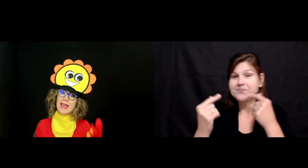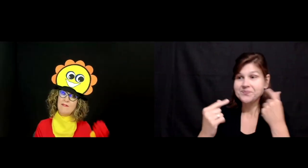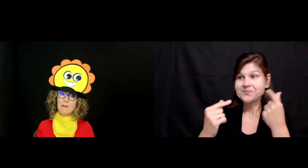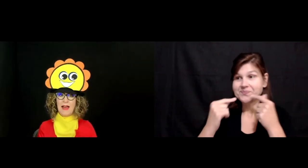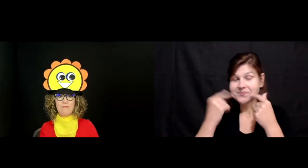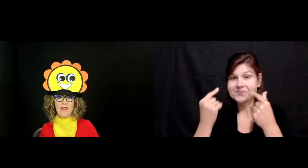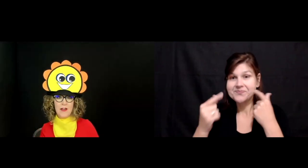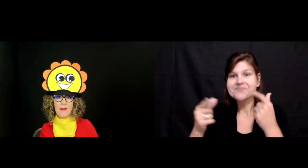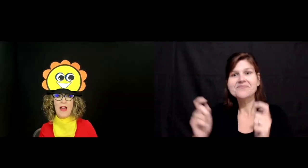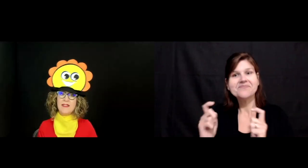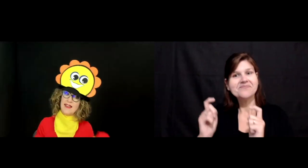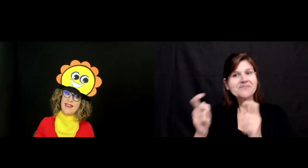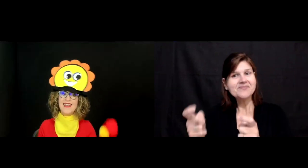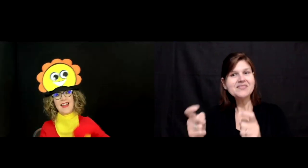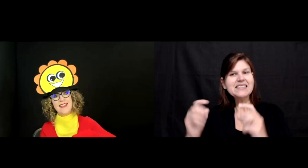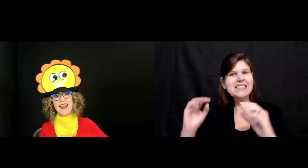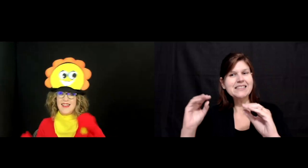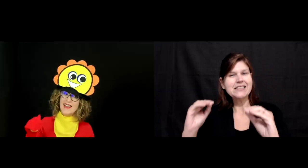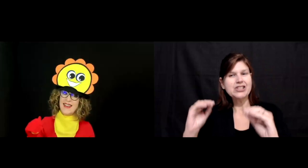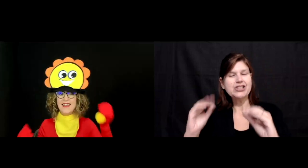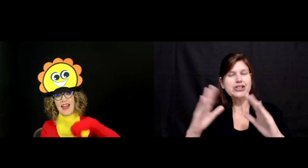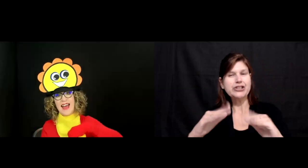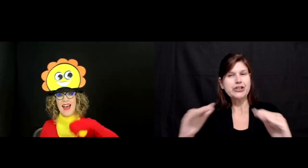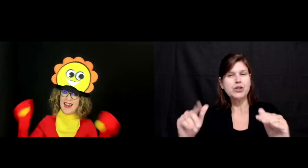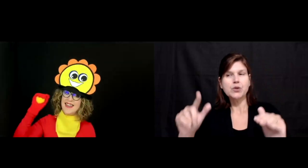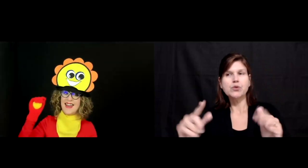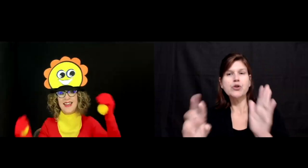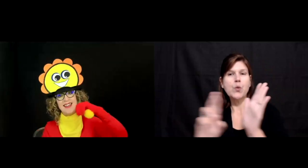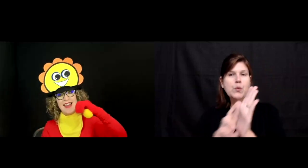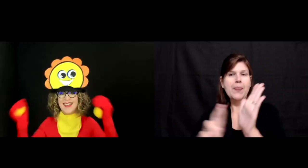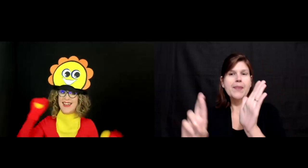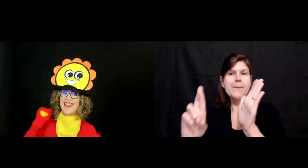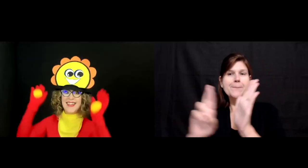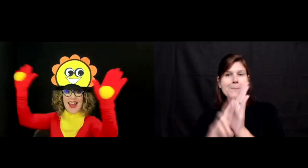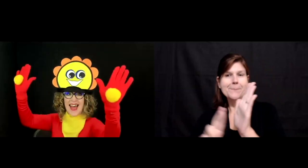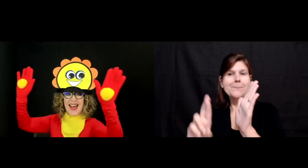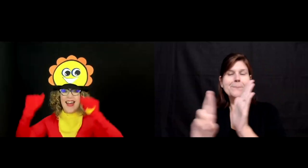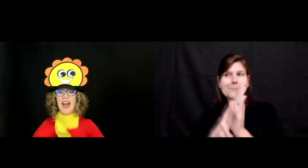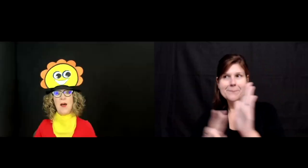it gives them that rhythm and that "Da-da-da-da-da-da-da! Da-da-da-da-da-da-da!"